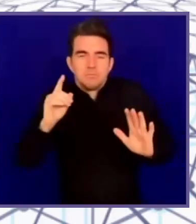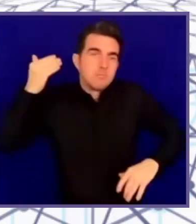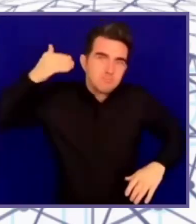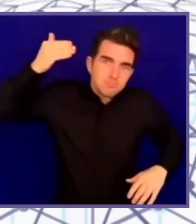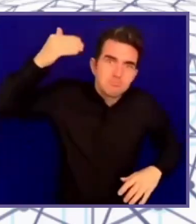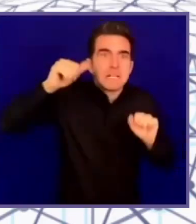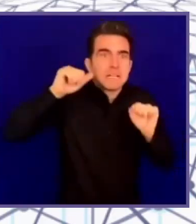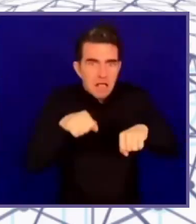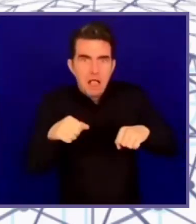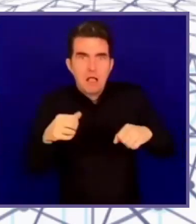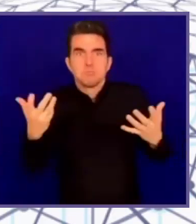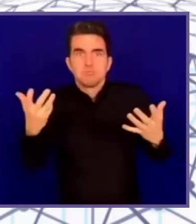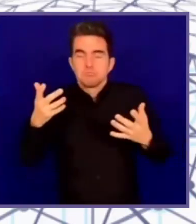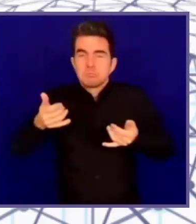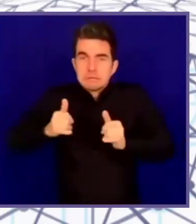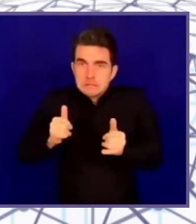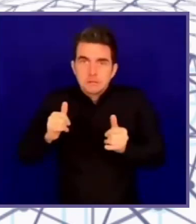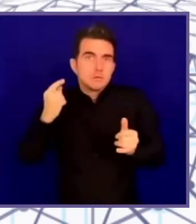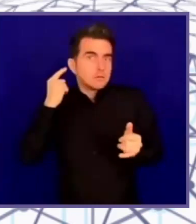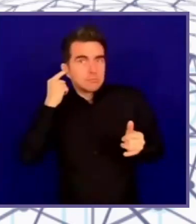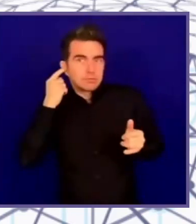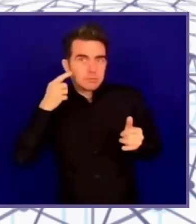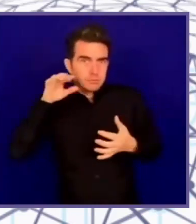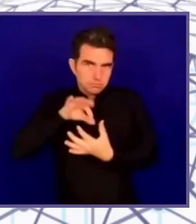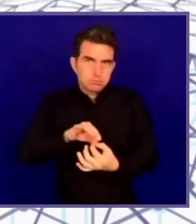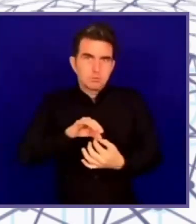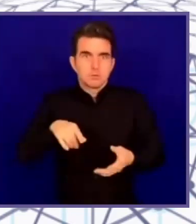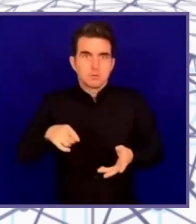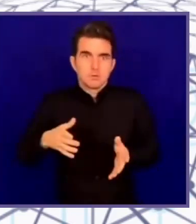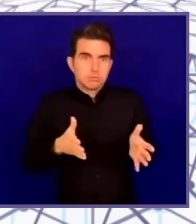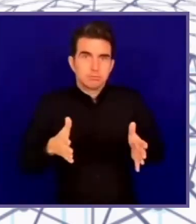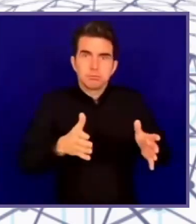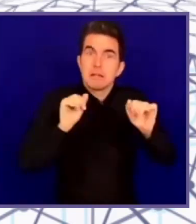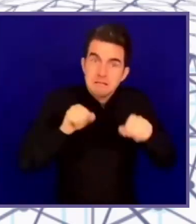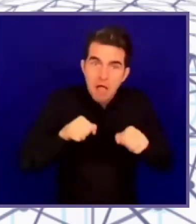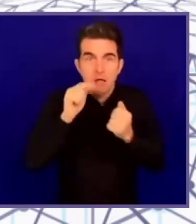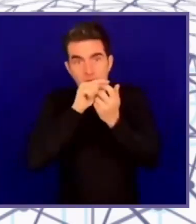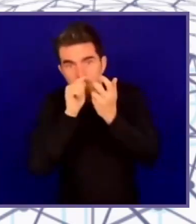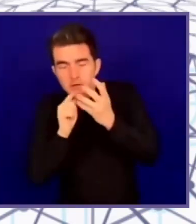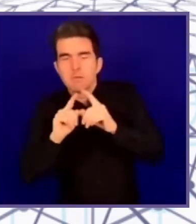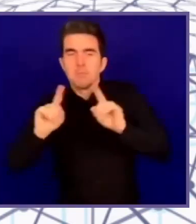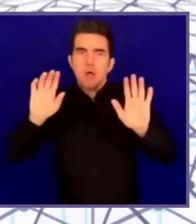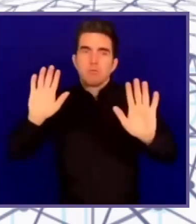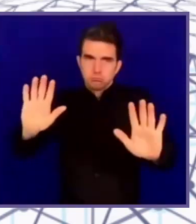for anything. But more than that, we hope it to be one of the titles we put the future with assistive